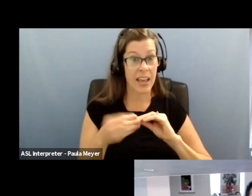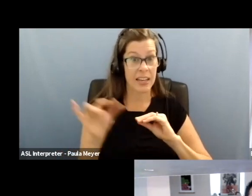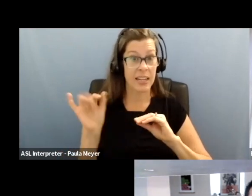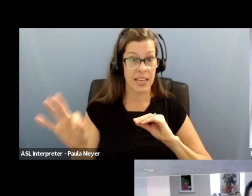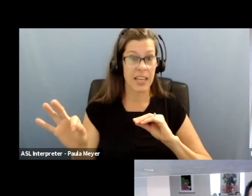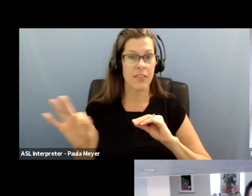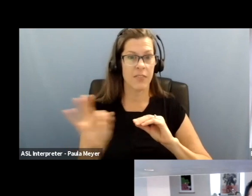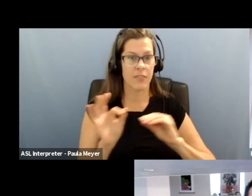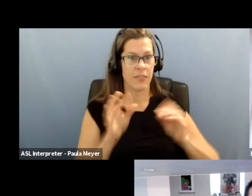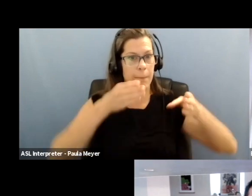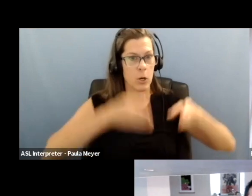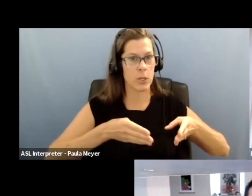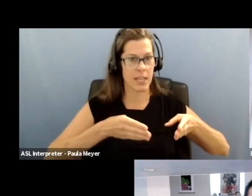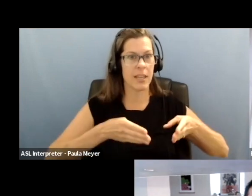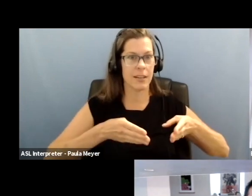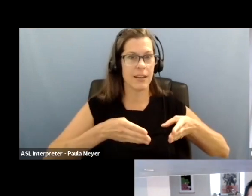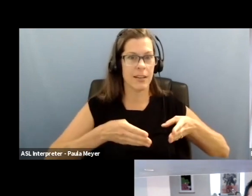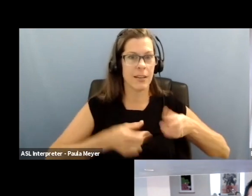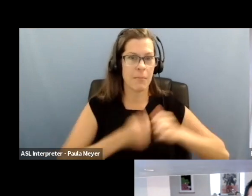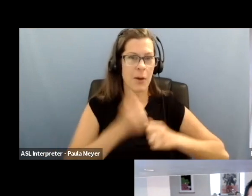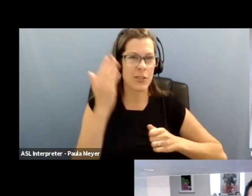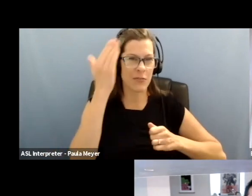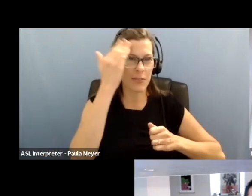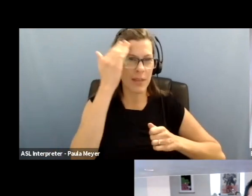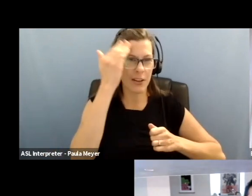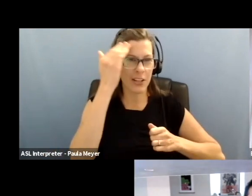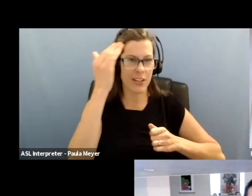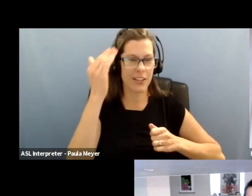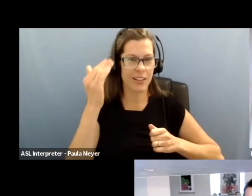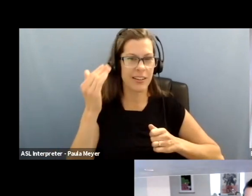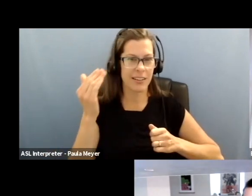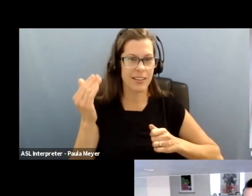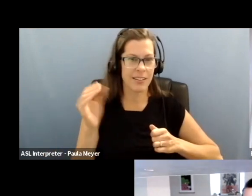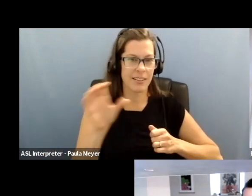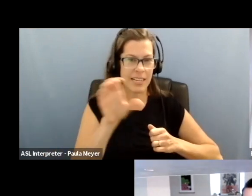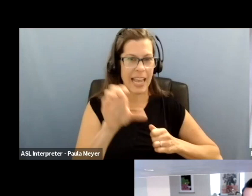I mean, that's where we're most familiar with caption customization.